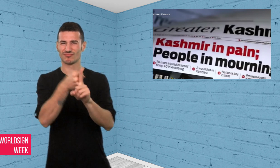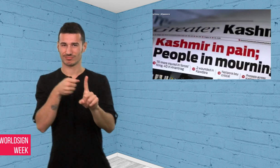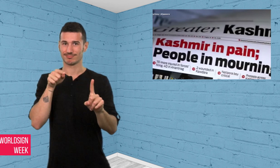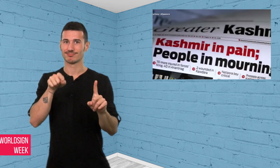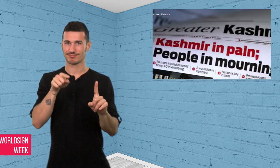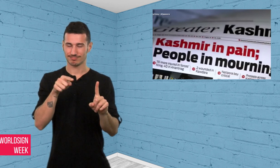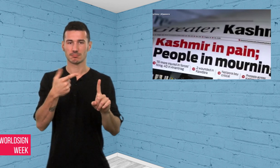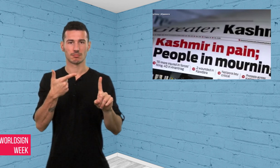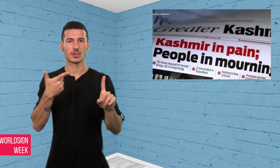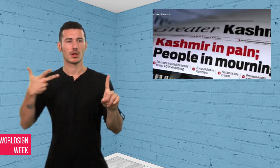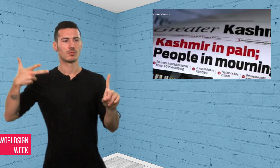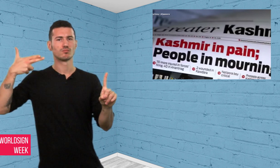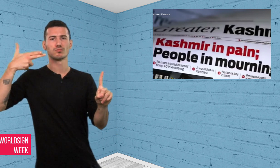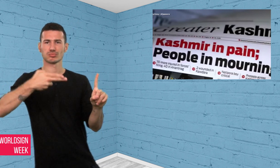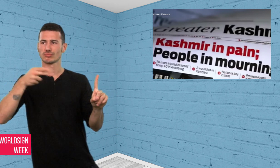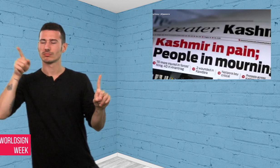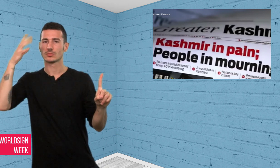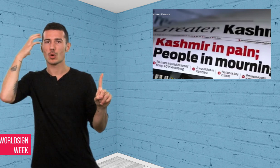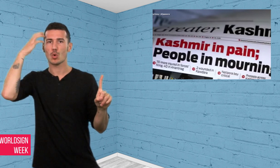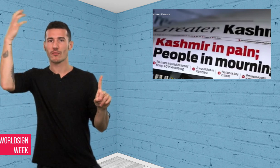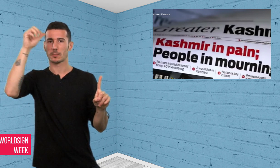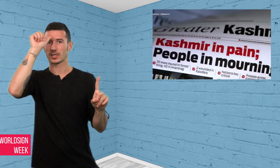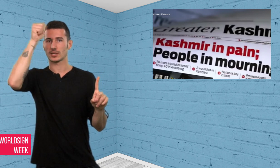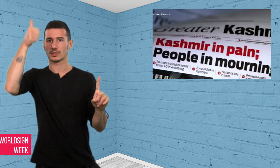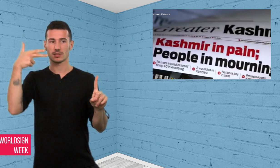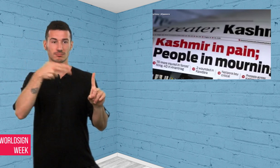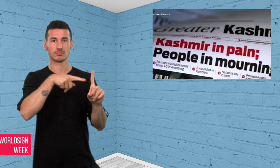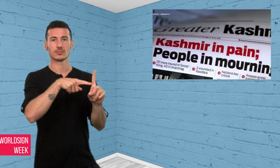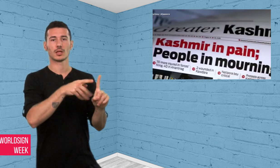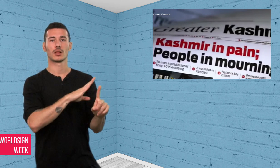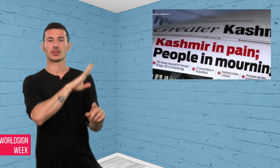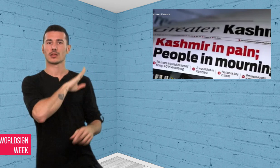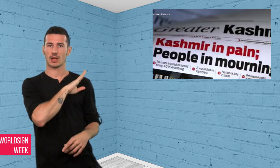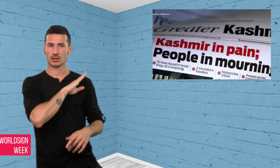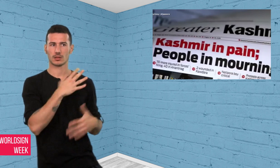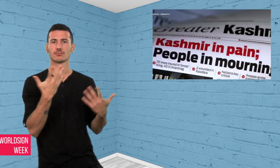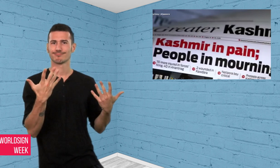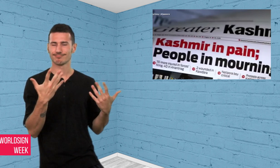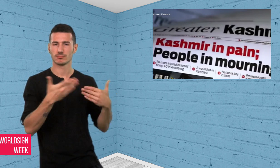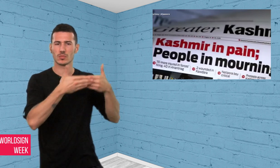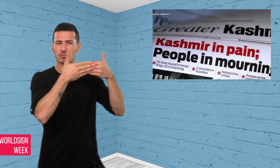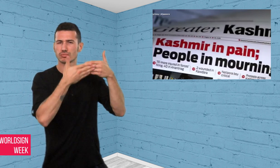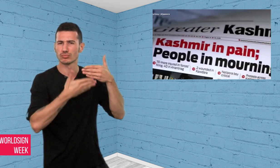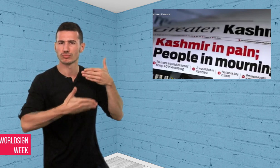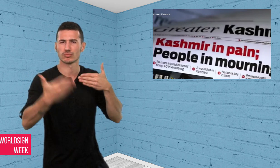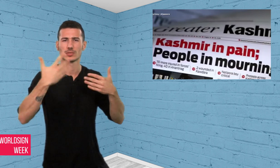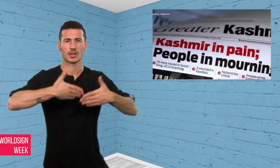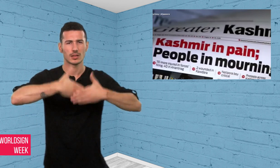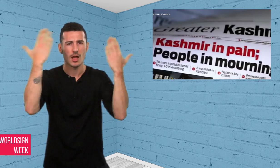group in the region, was killed by Indian